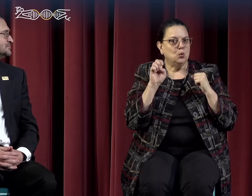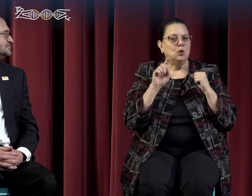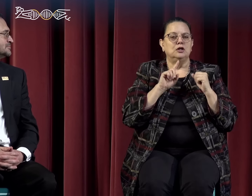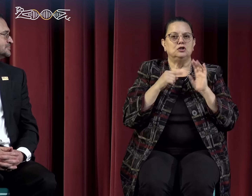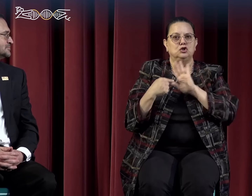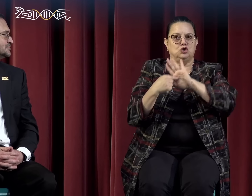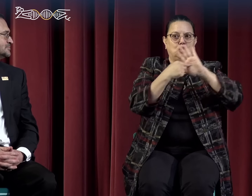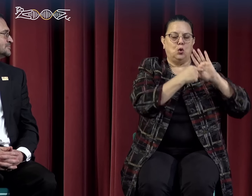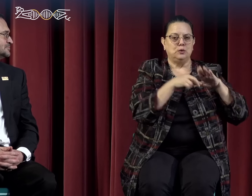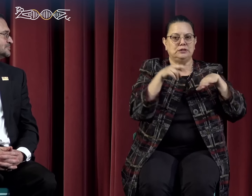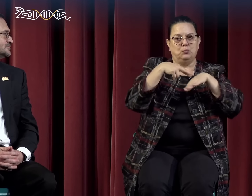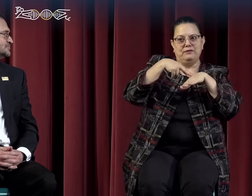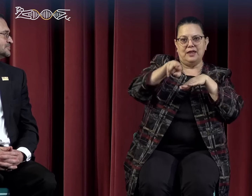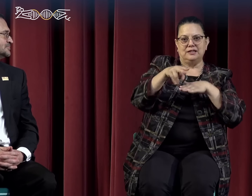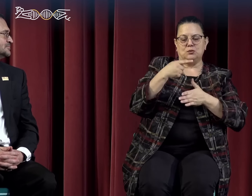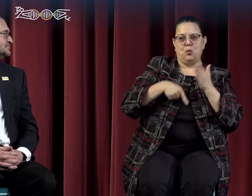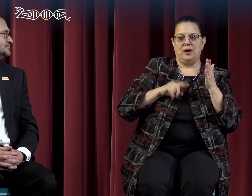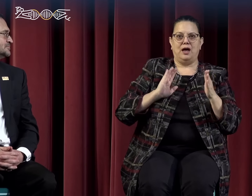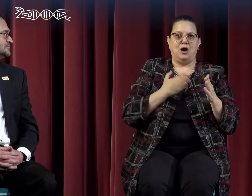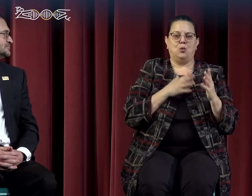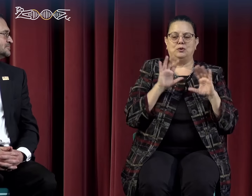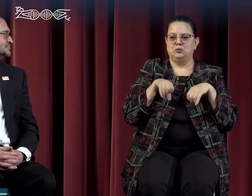showing up in a specific way.